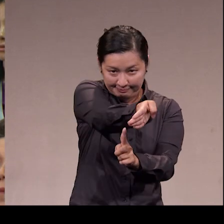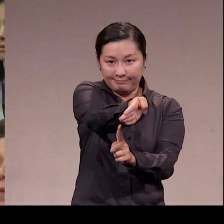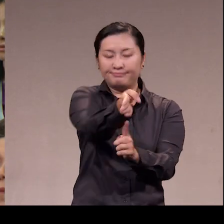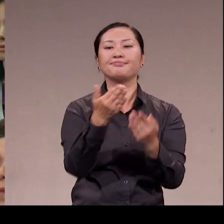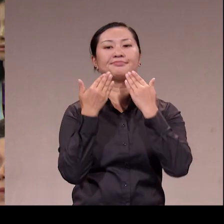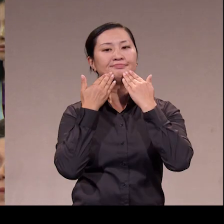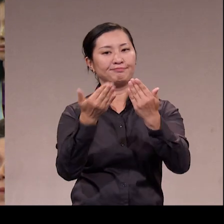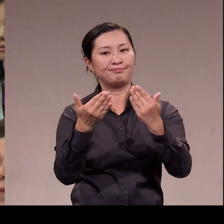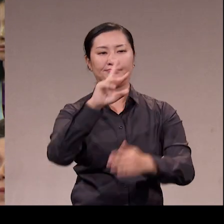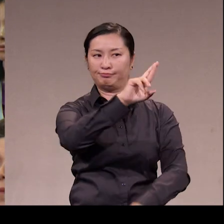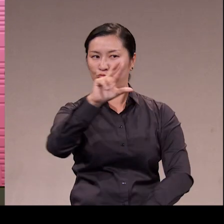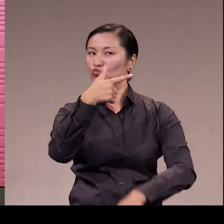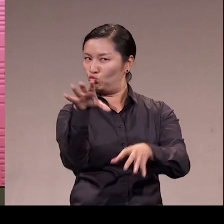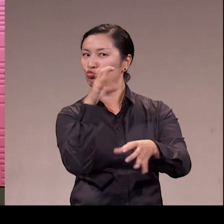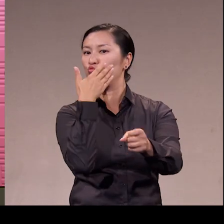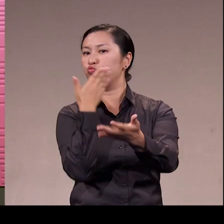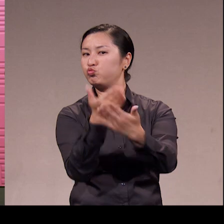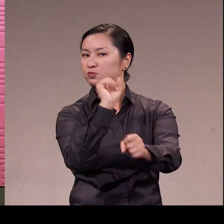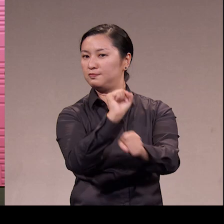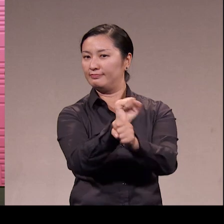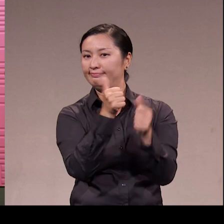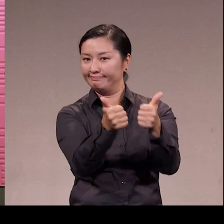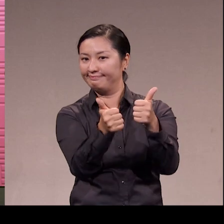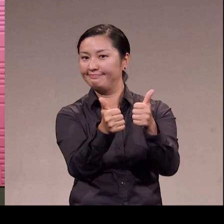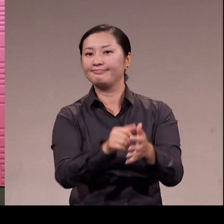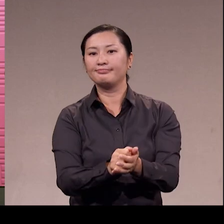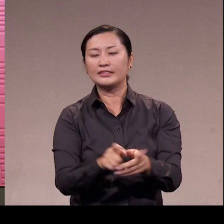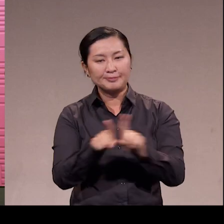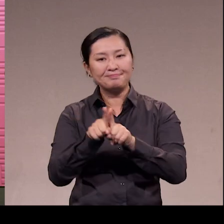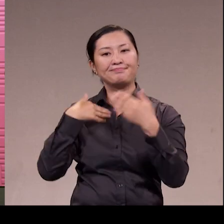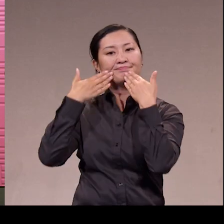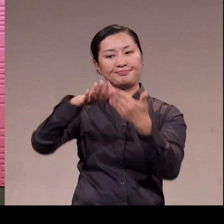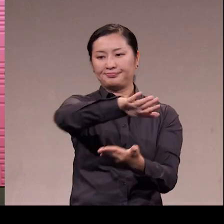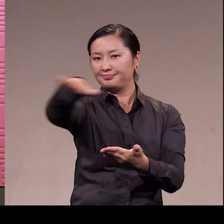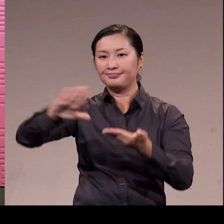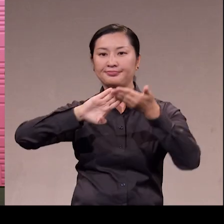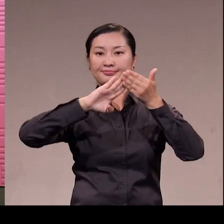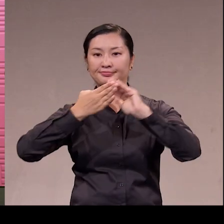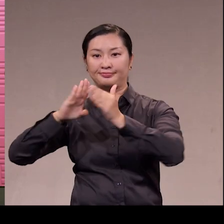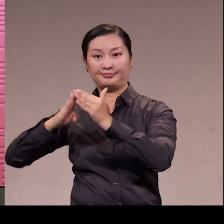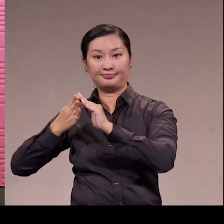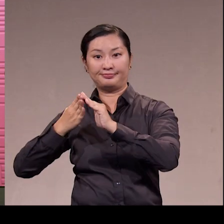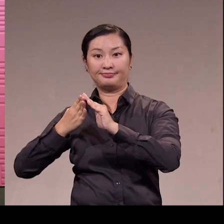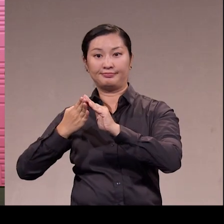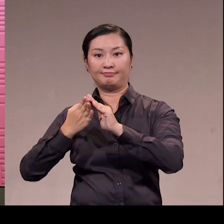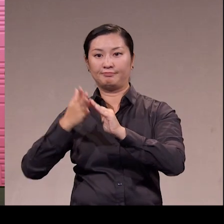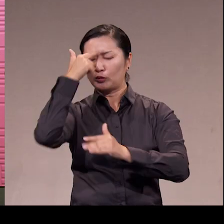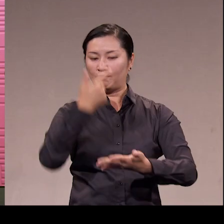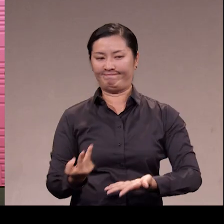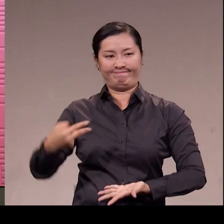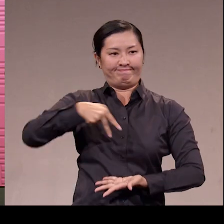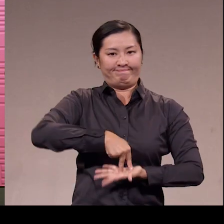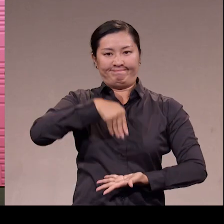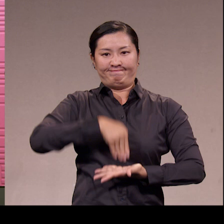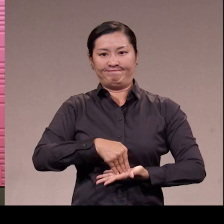work. I also thank the community for taking a firm, united stand against